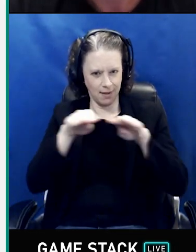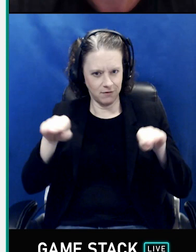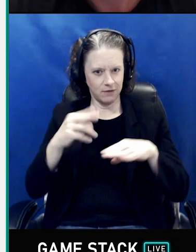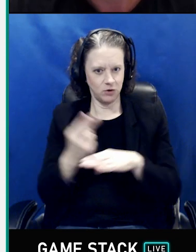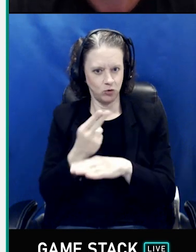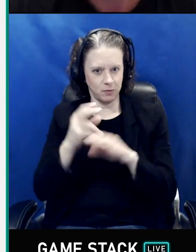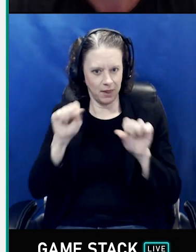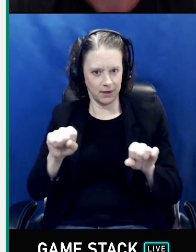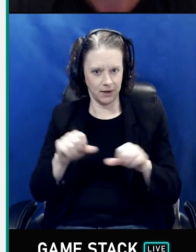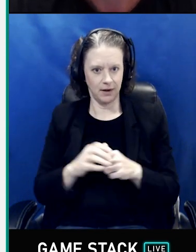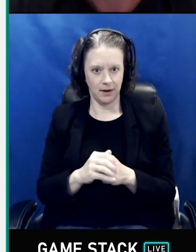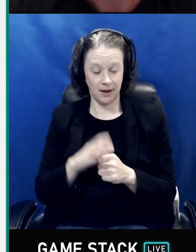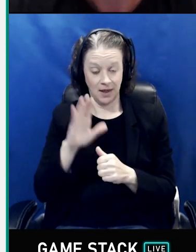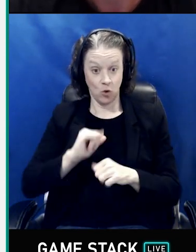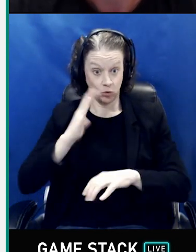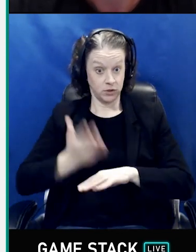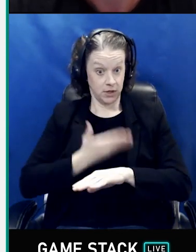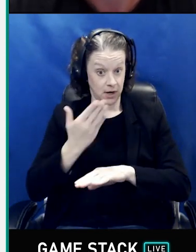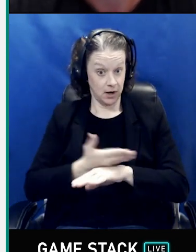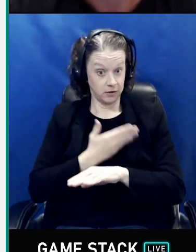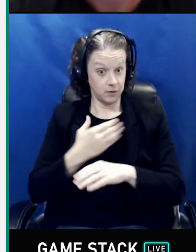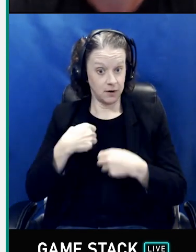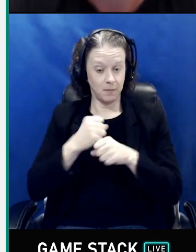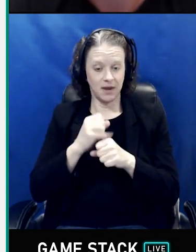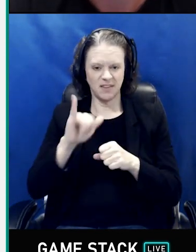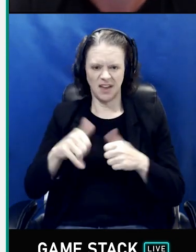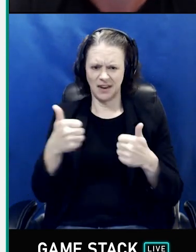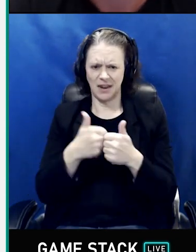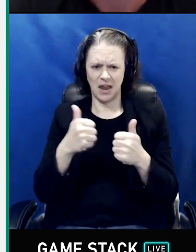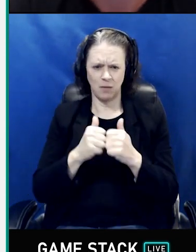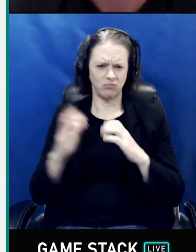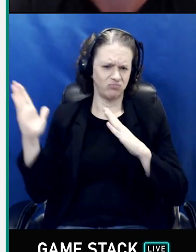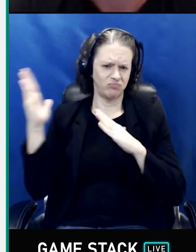This sort of enhancement makes this title a first-class mobile experience.